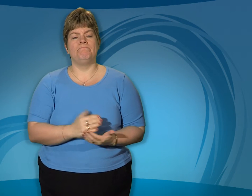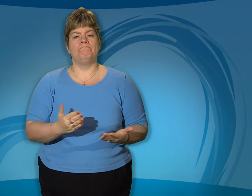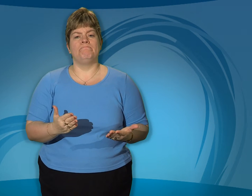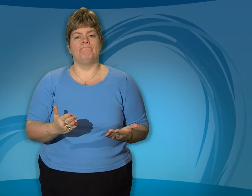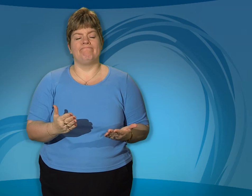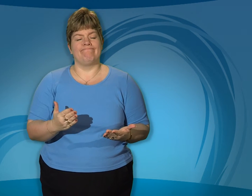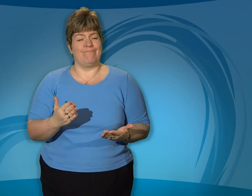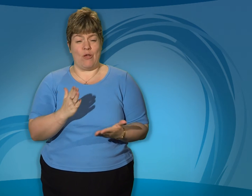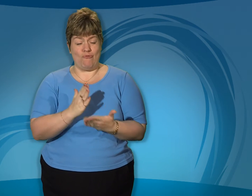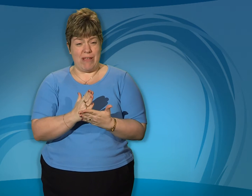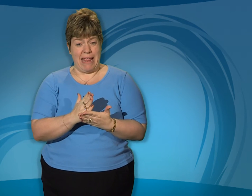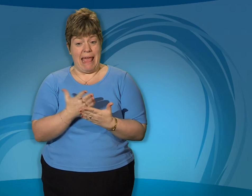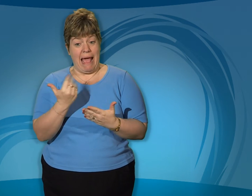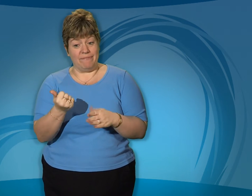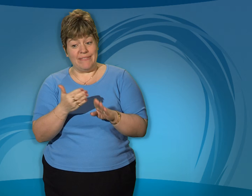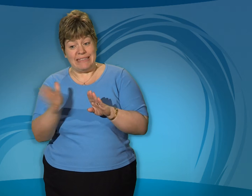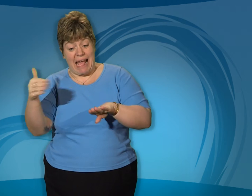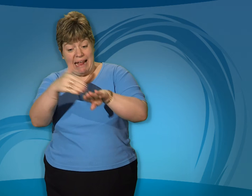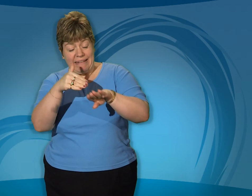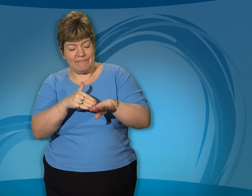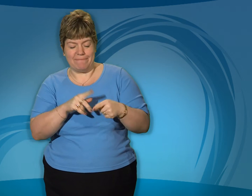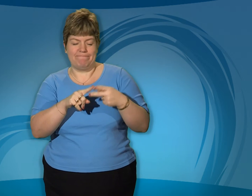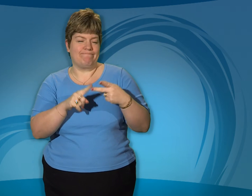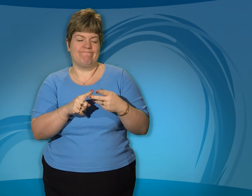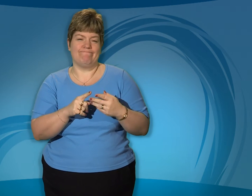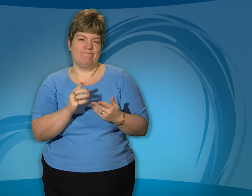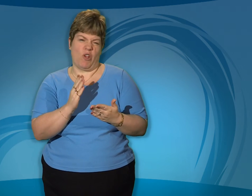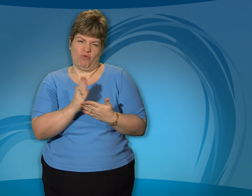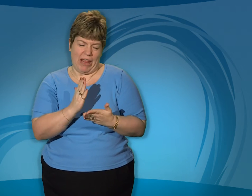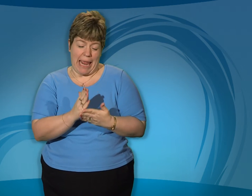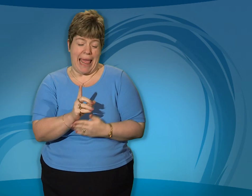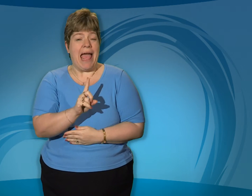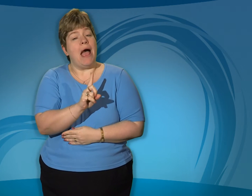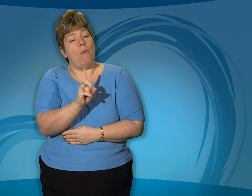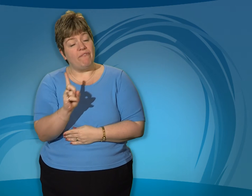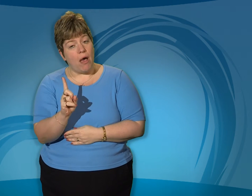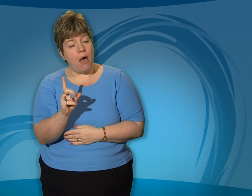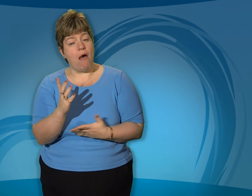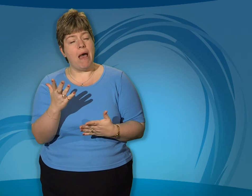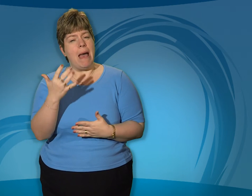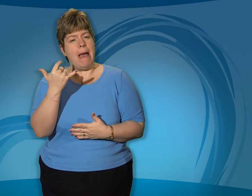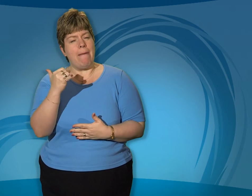You are unlikely to have any side-effects following your procedure however: